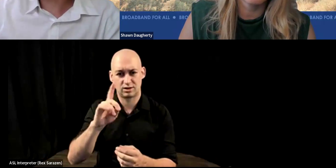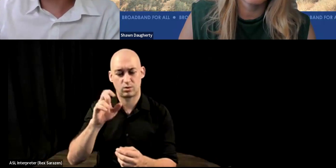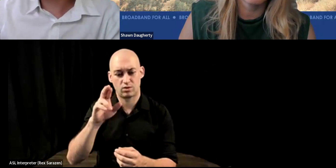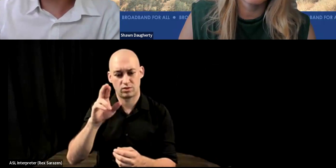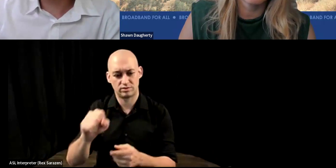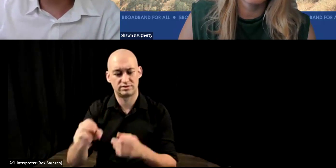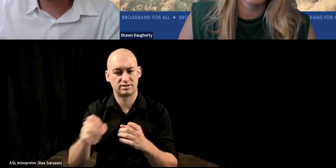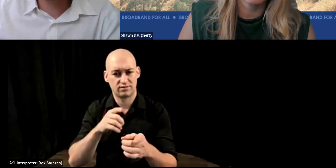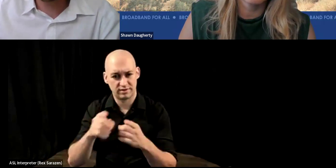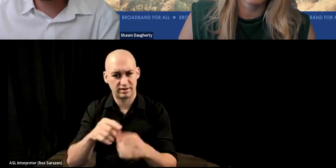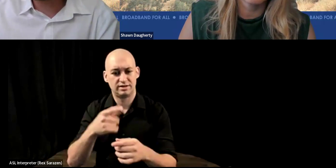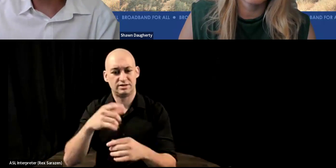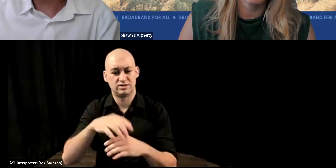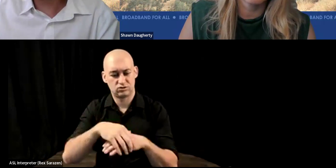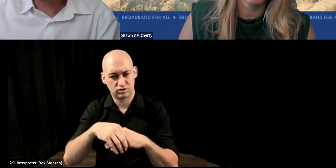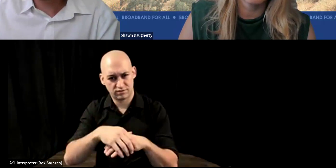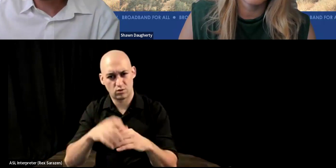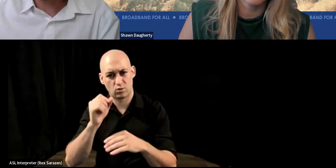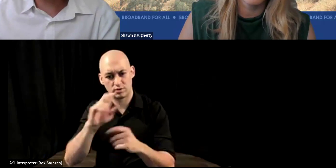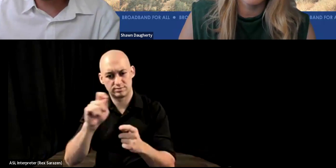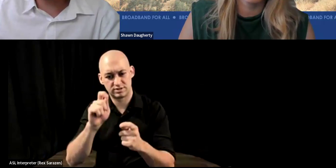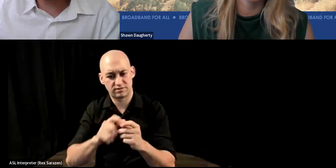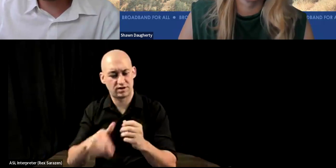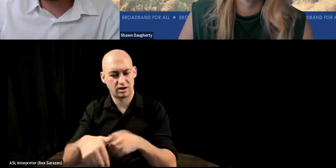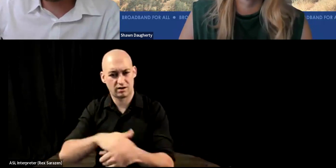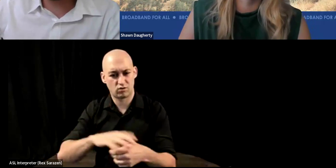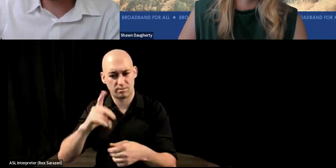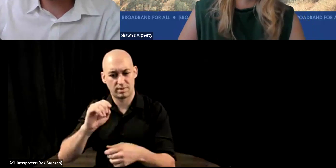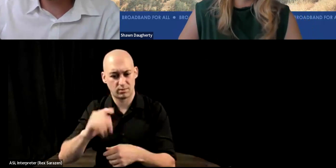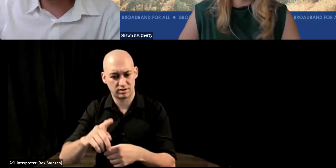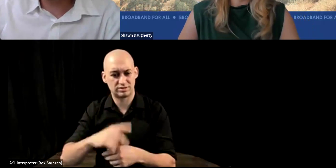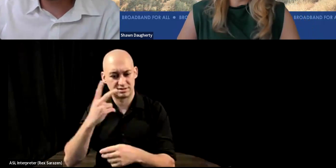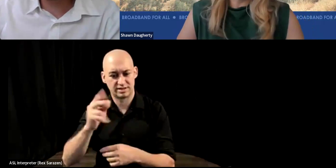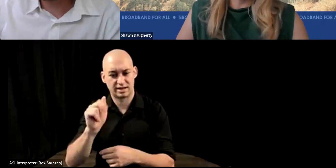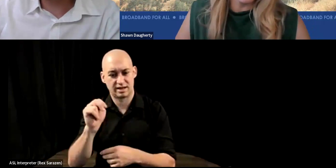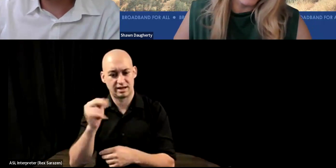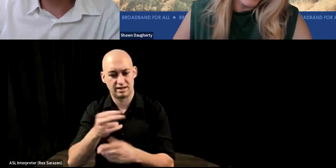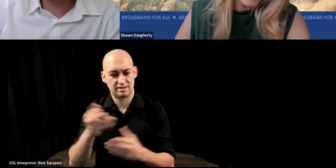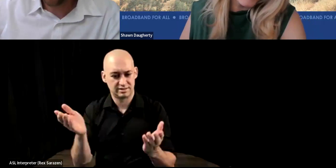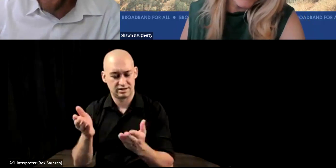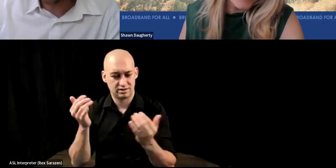serving specific covered populations and I see Anh also came off of mute too. So, and I think